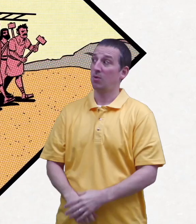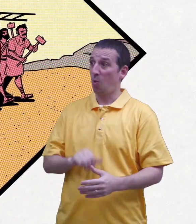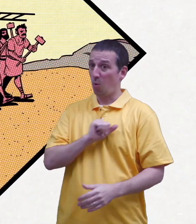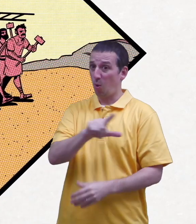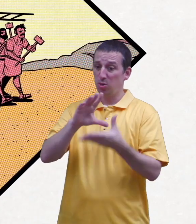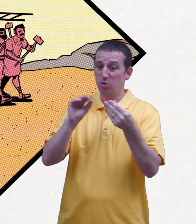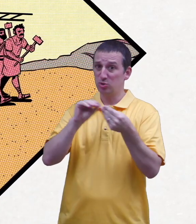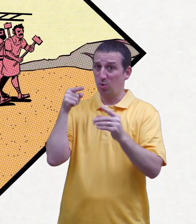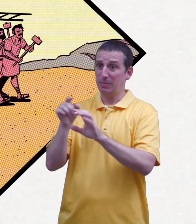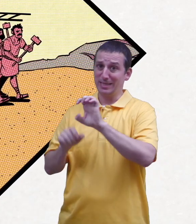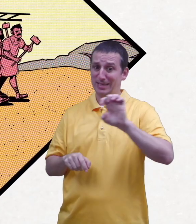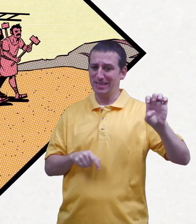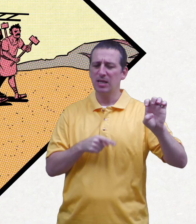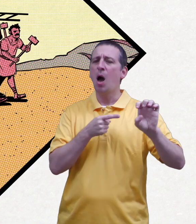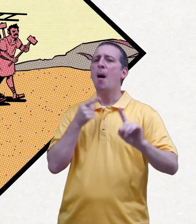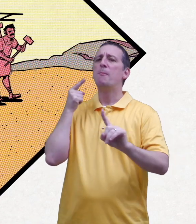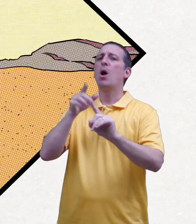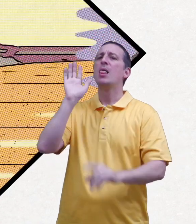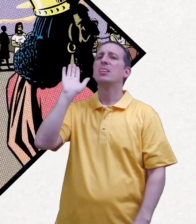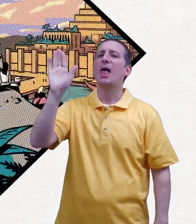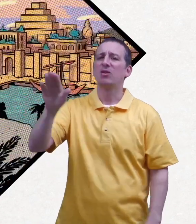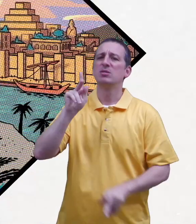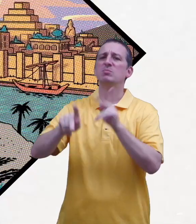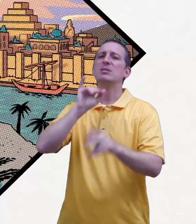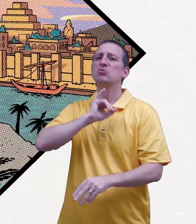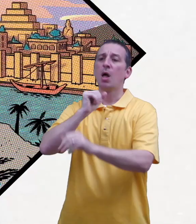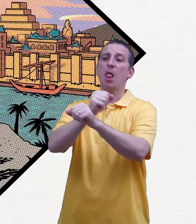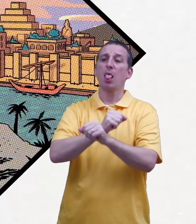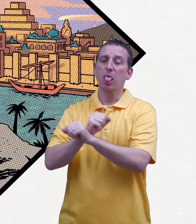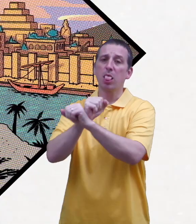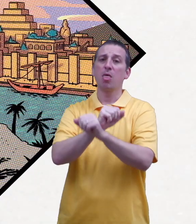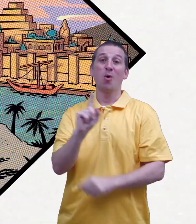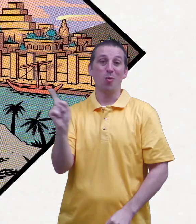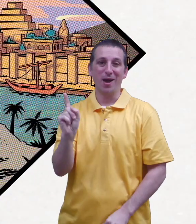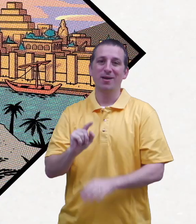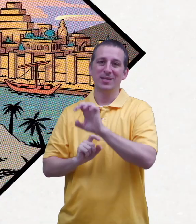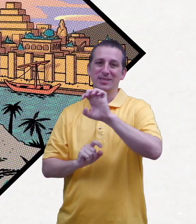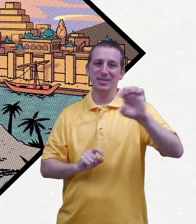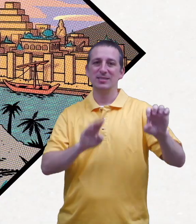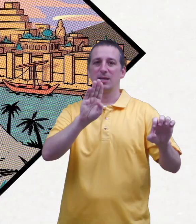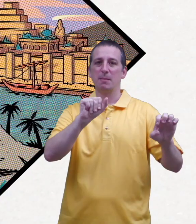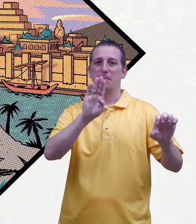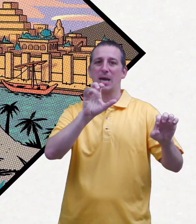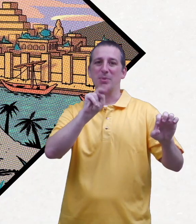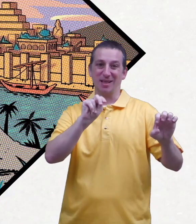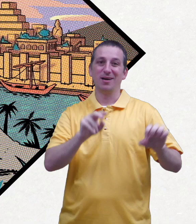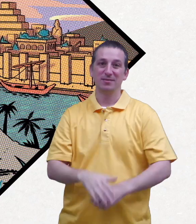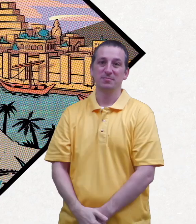Tim: And all of these narratives are designed to point forward to when the Israelites as a people will be exiled to the east in Babylon.